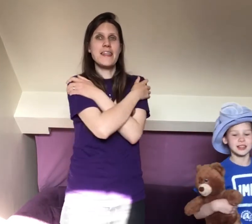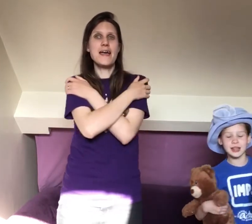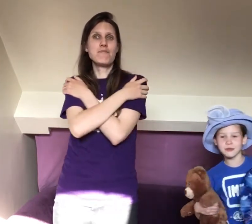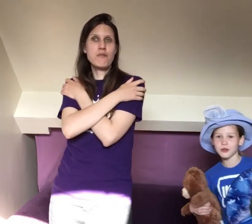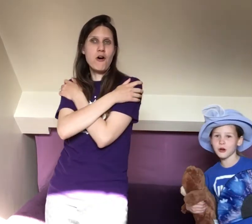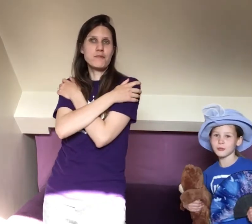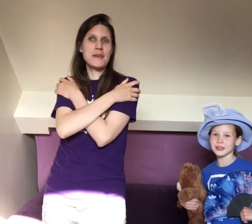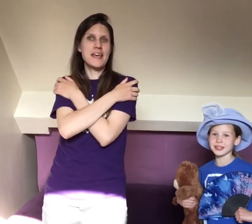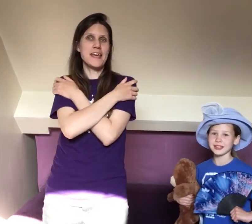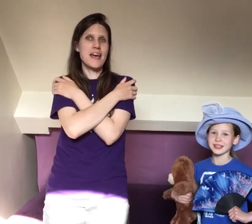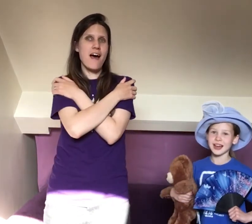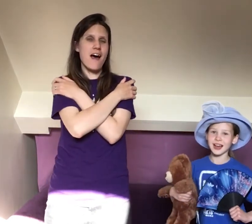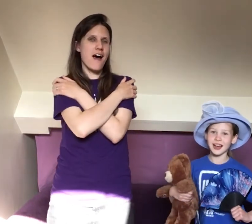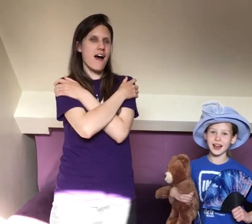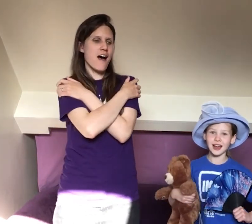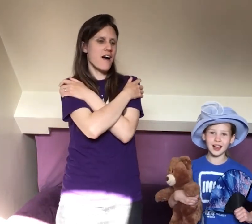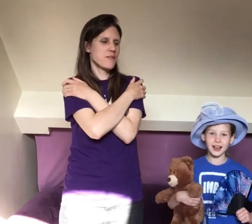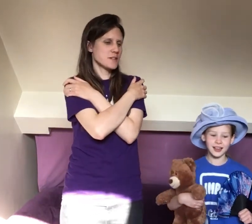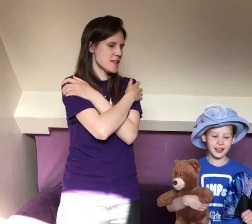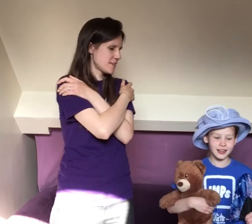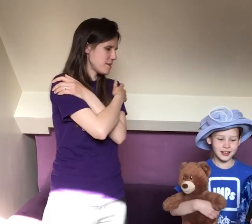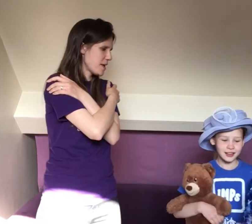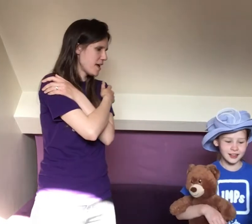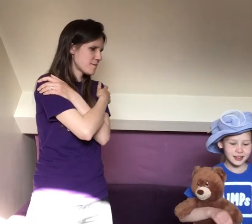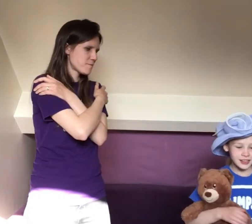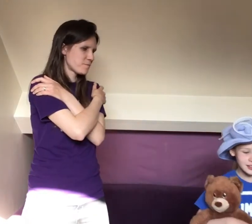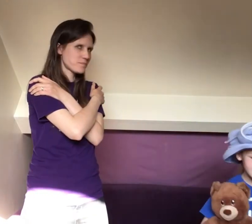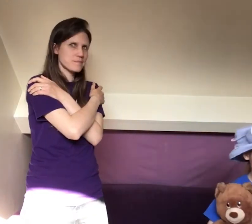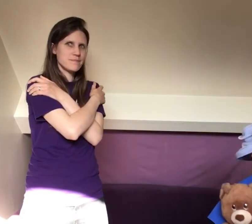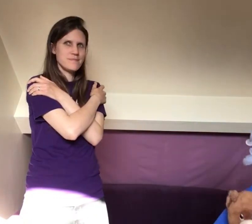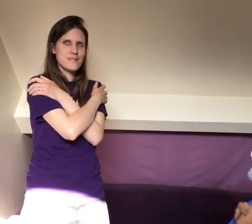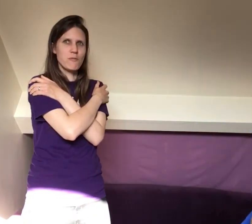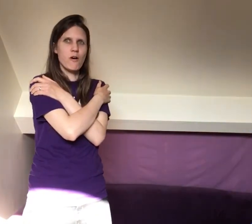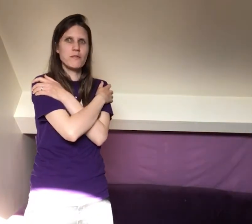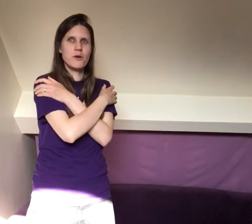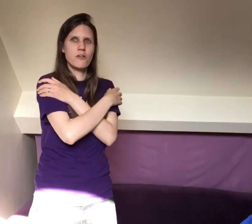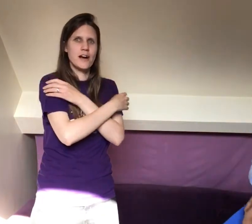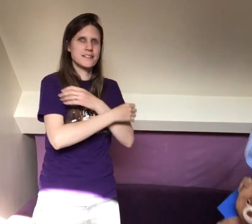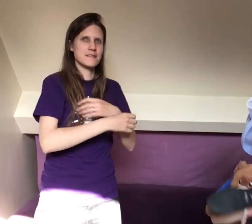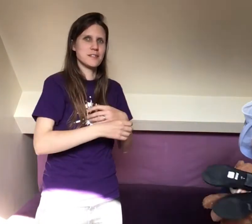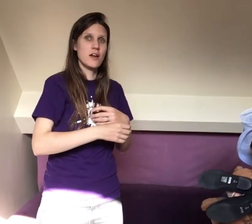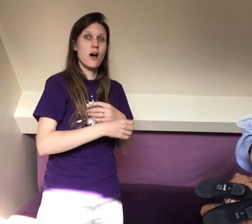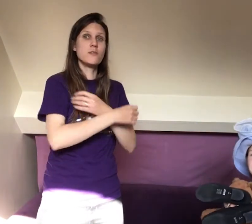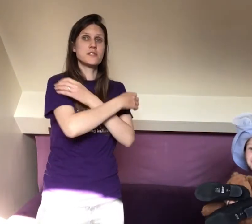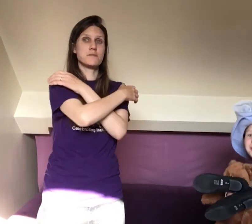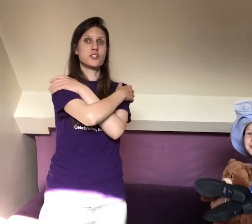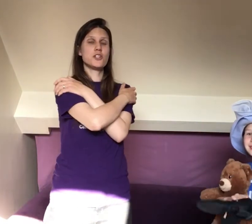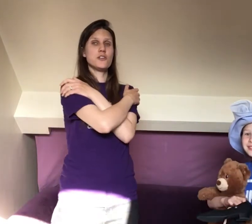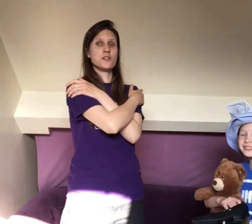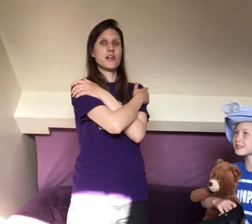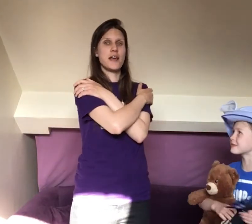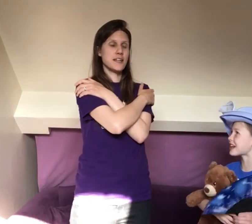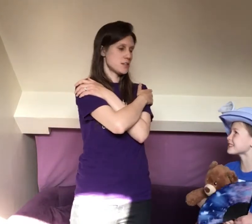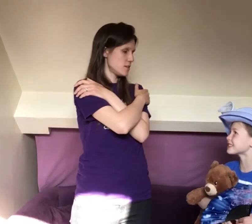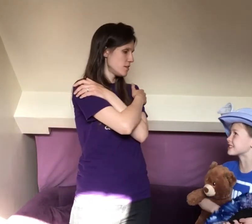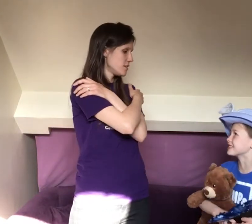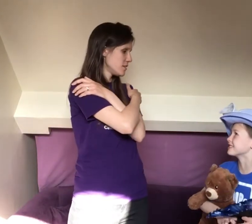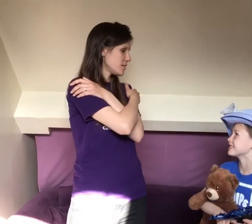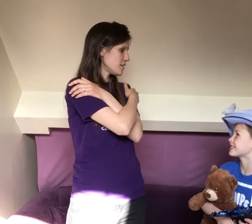They brought me a… What’s next Immy? One more item. Some shoes. Oh, some shoes. OK… Some dancing shoes.